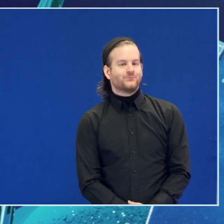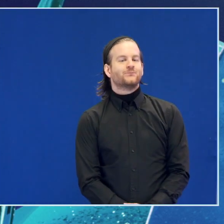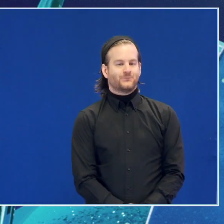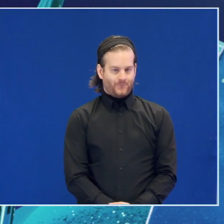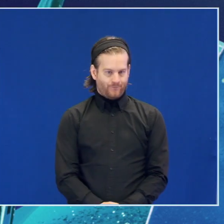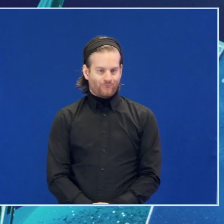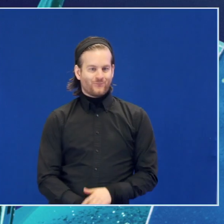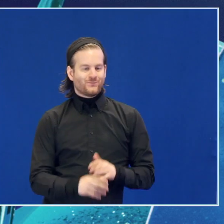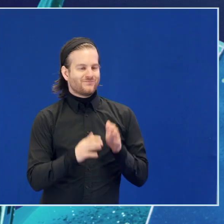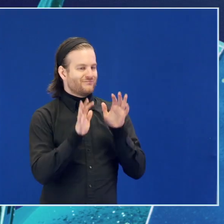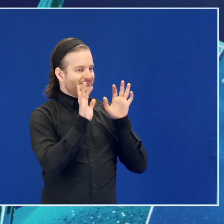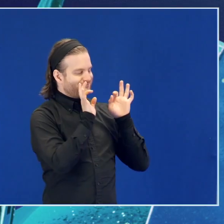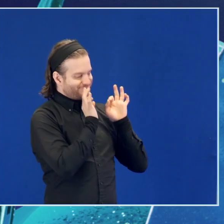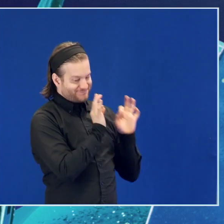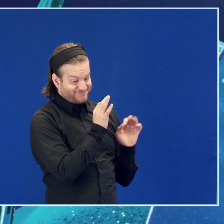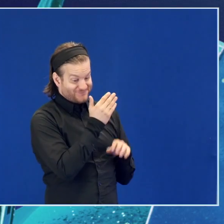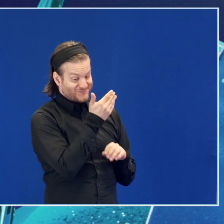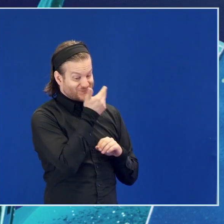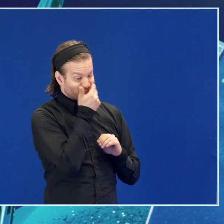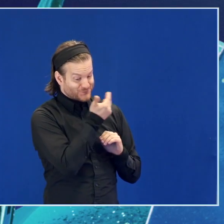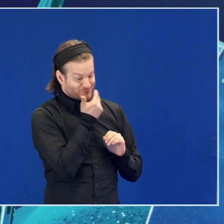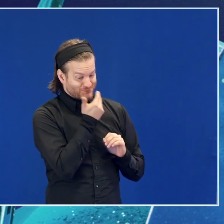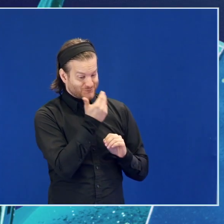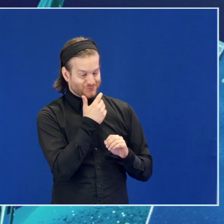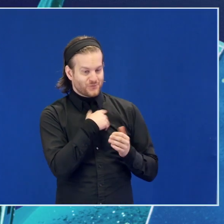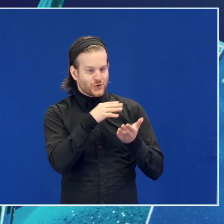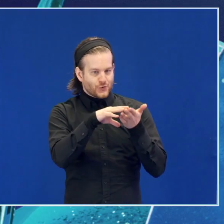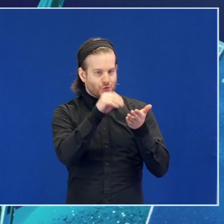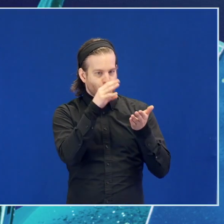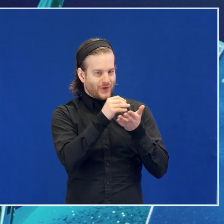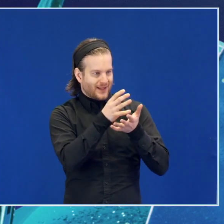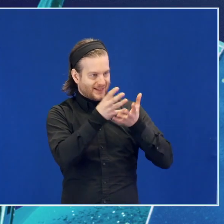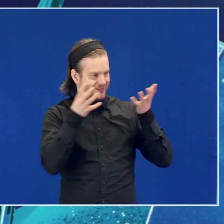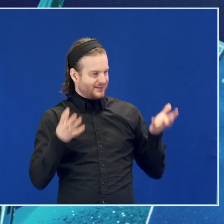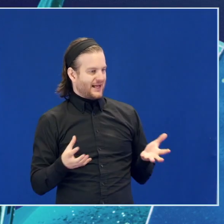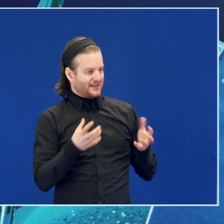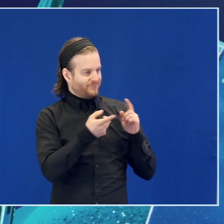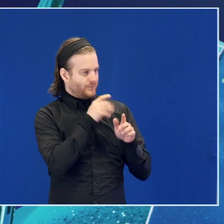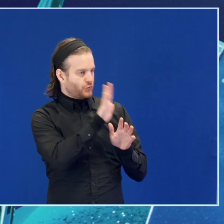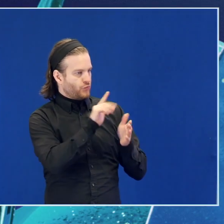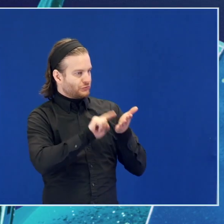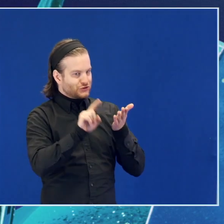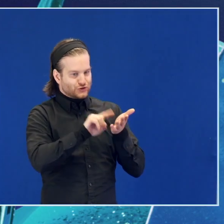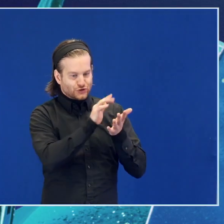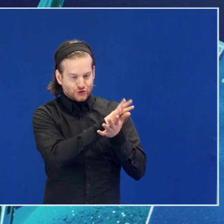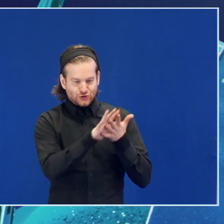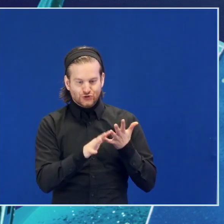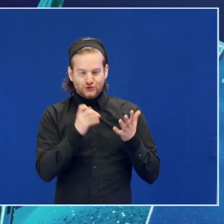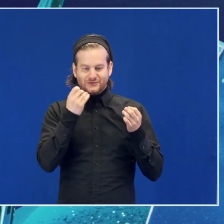And I wanted to come into this room today and talk to the production team about how we could make it like Sony